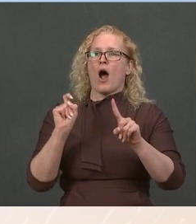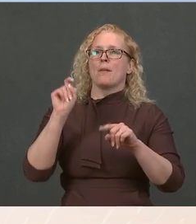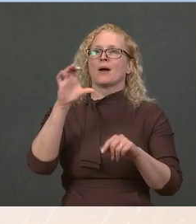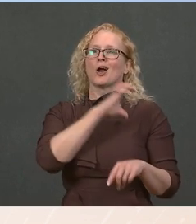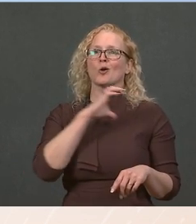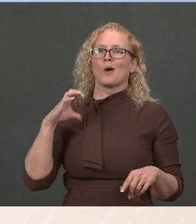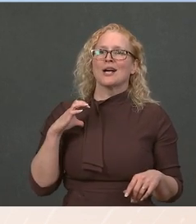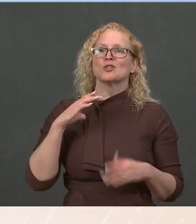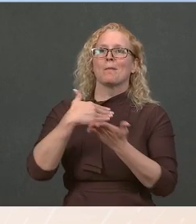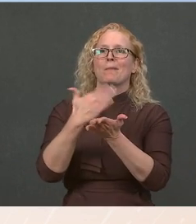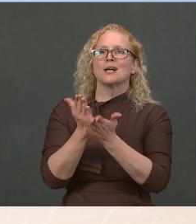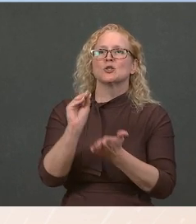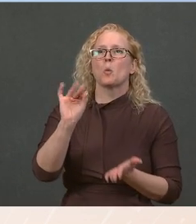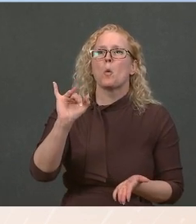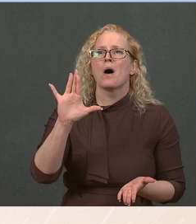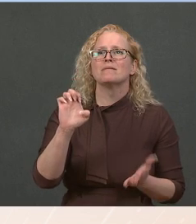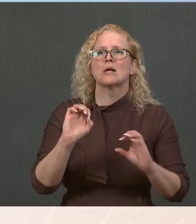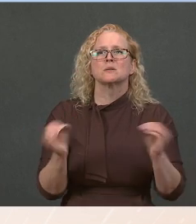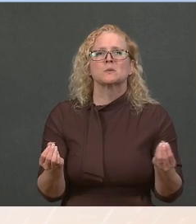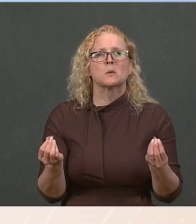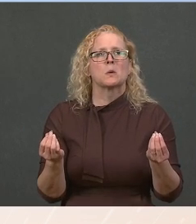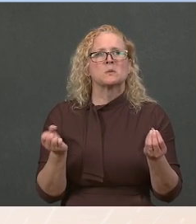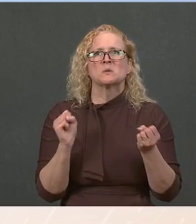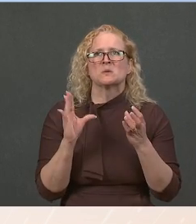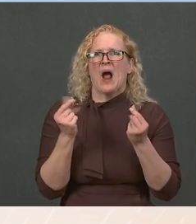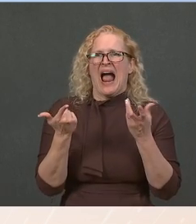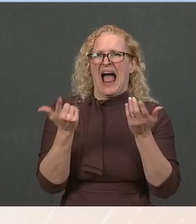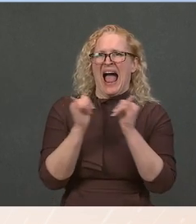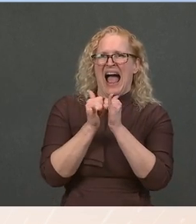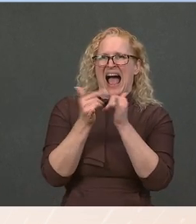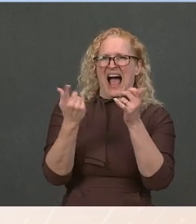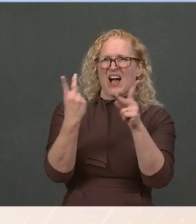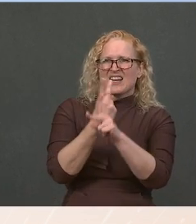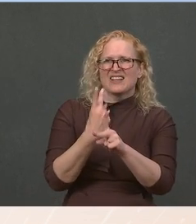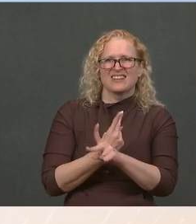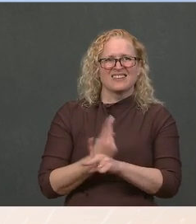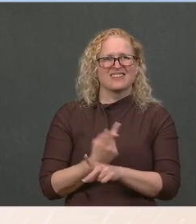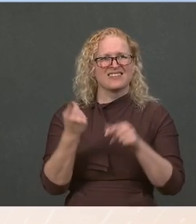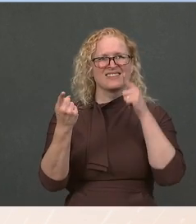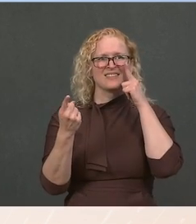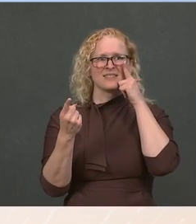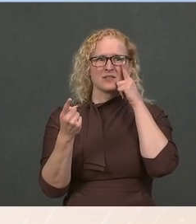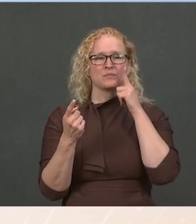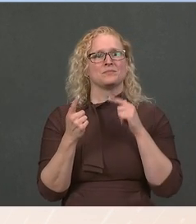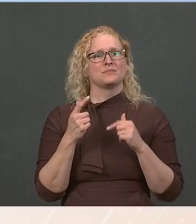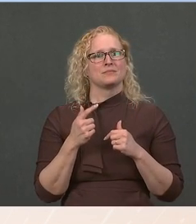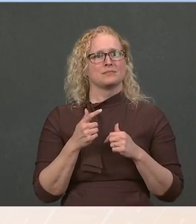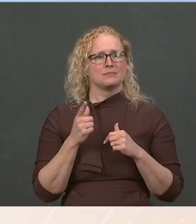What sort of conversations is the President having on that point? Does he understand that kind of concern